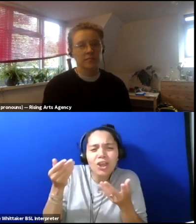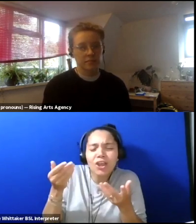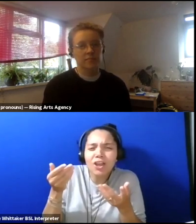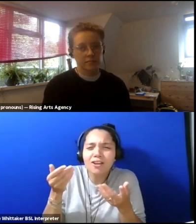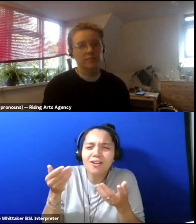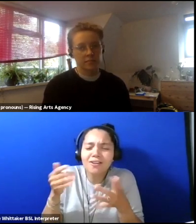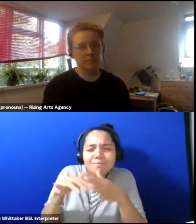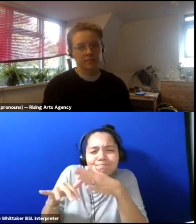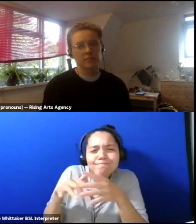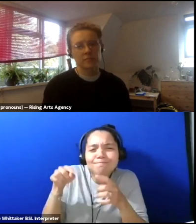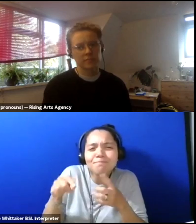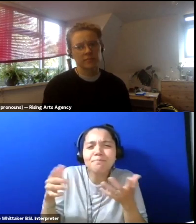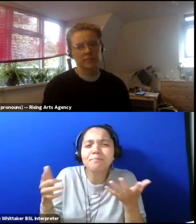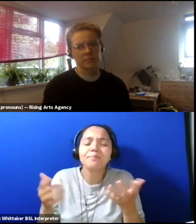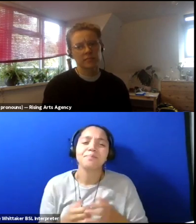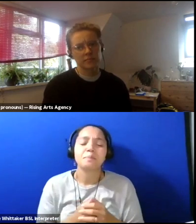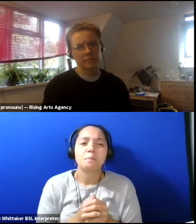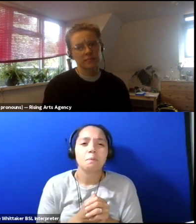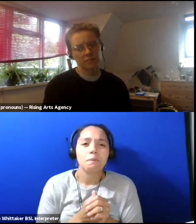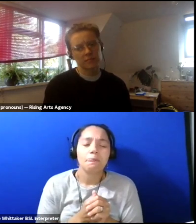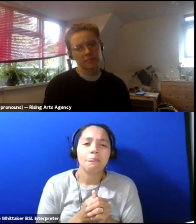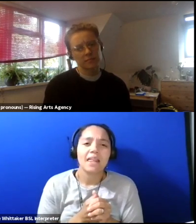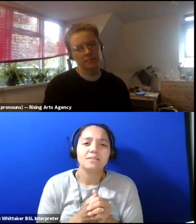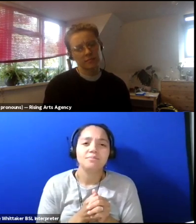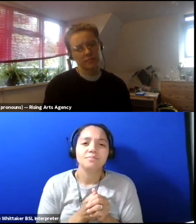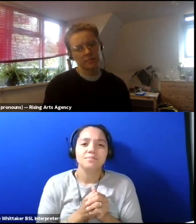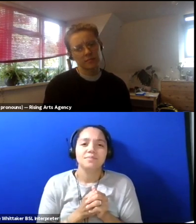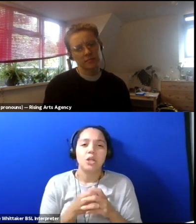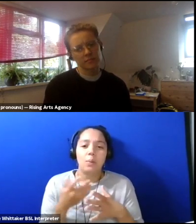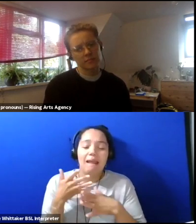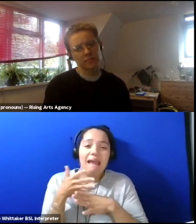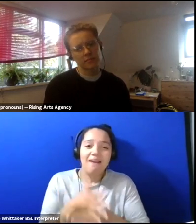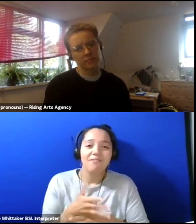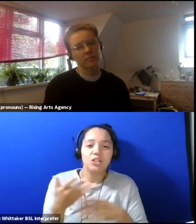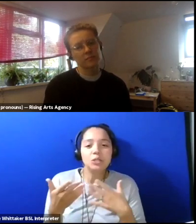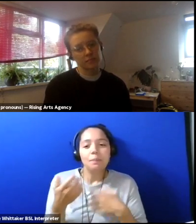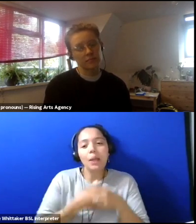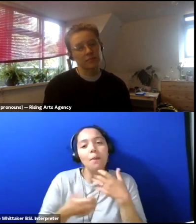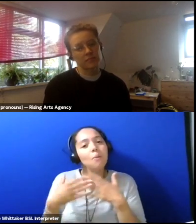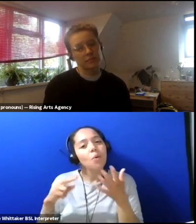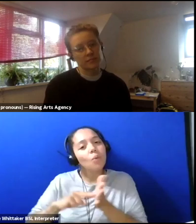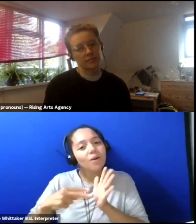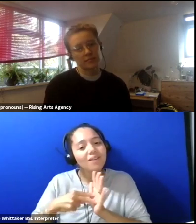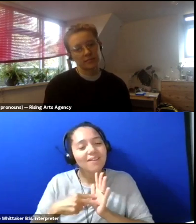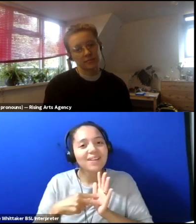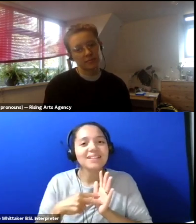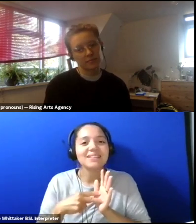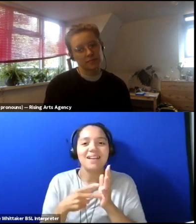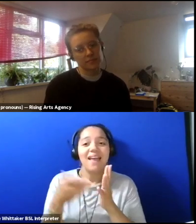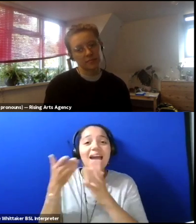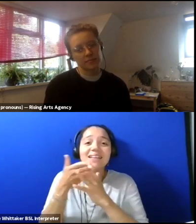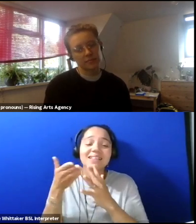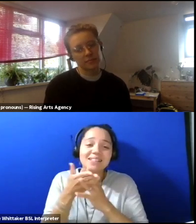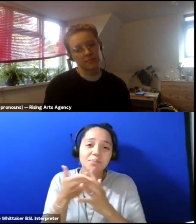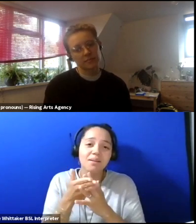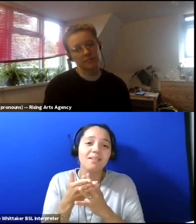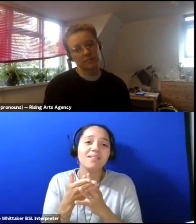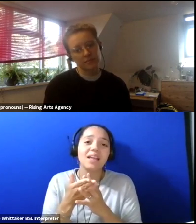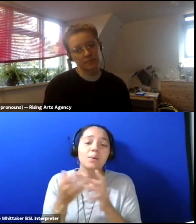And so in an effort to, I guess, be more organised and accessible, we did an AGM.